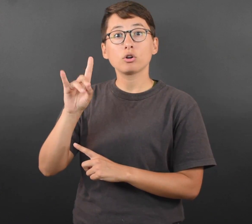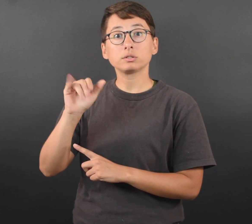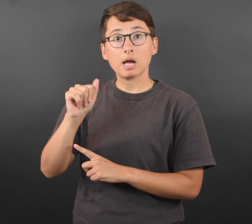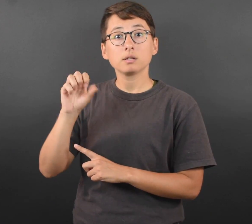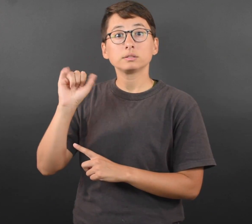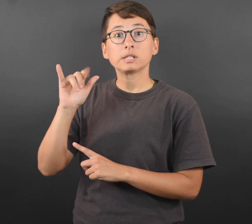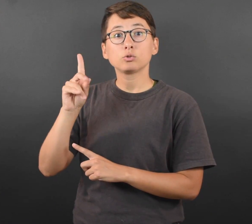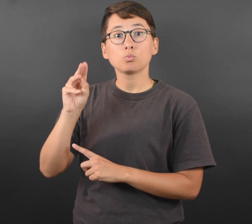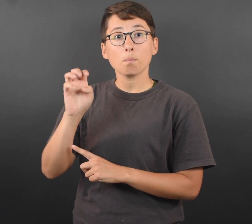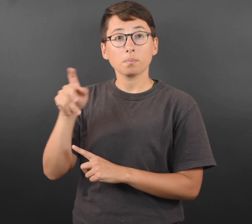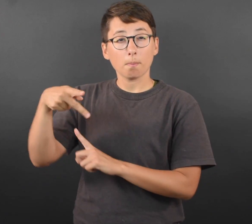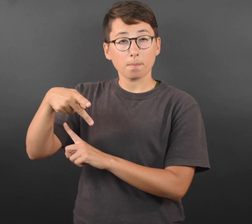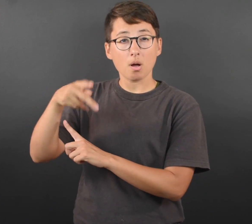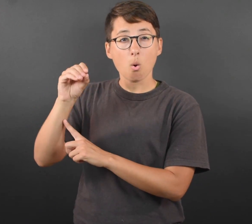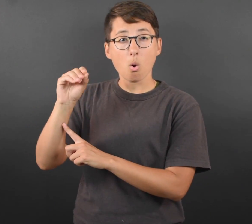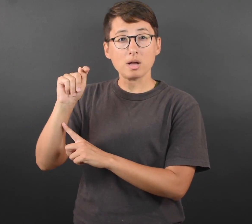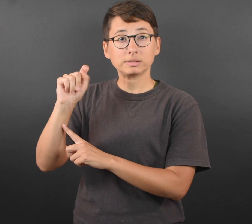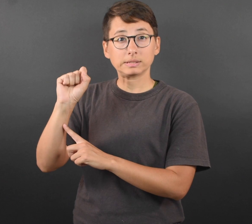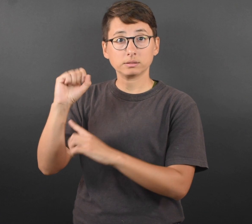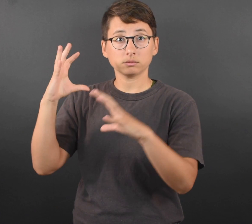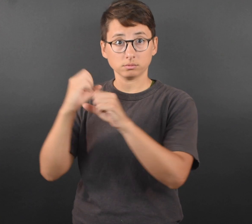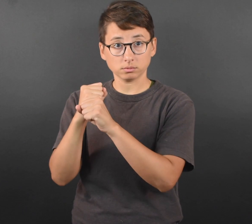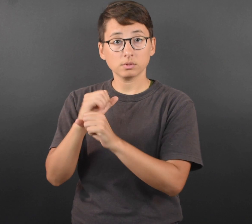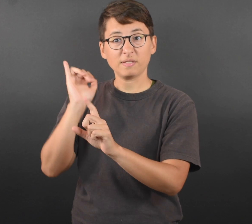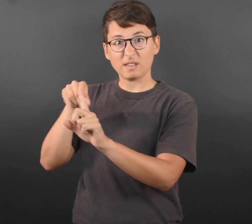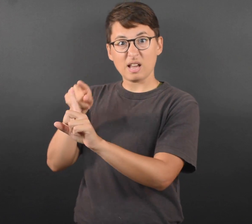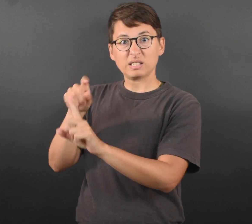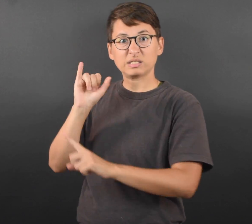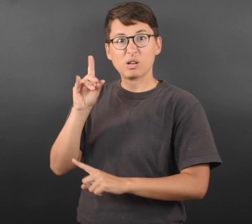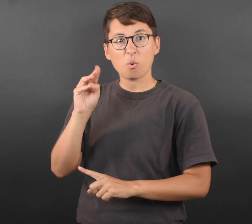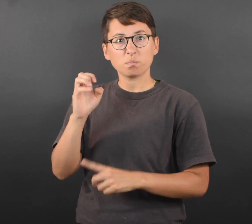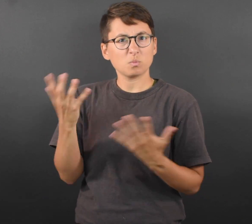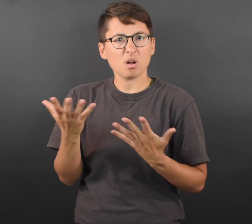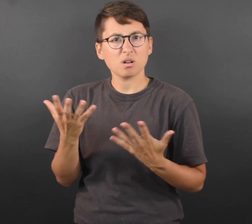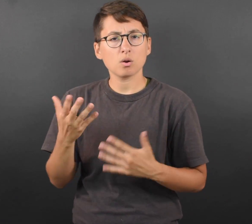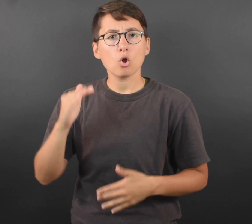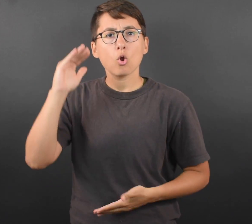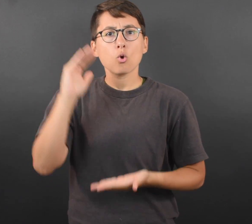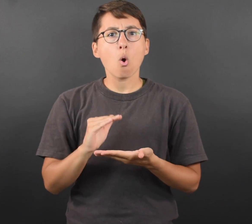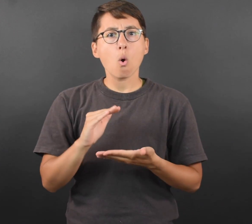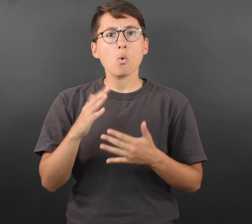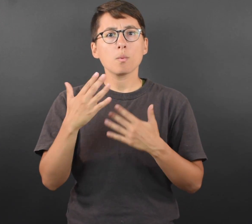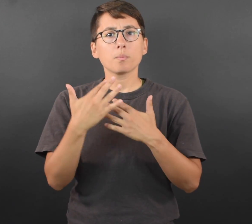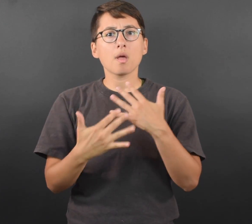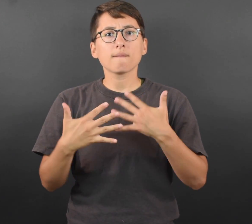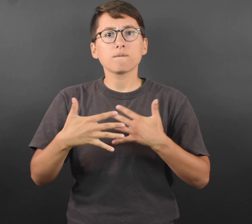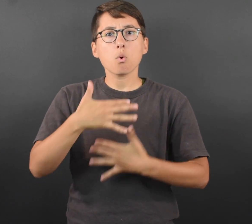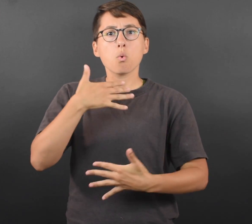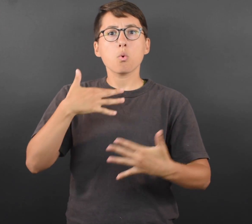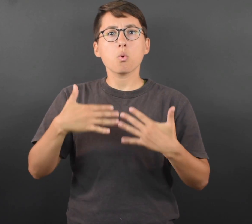or POTS. The syndrome, marked by low blood flow and a rapid increase in heart rate